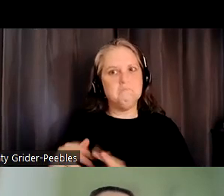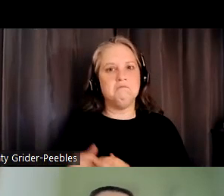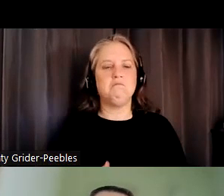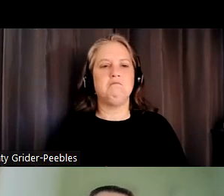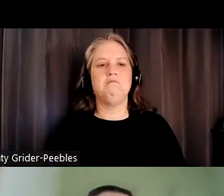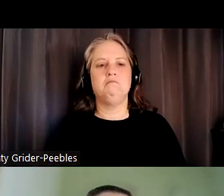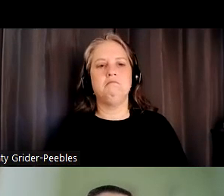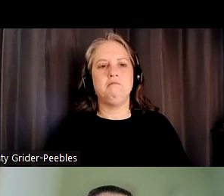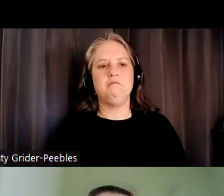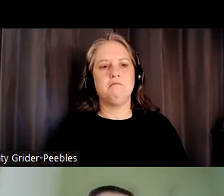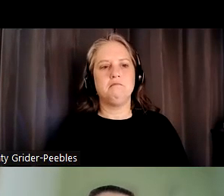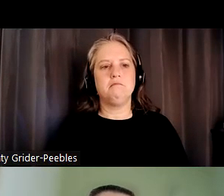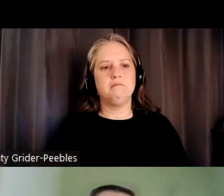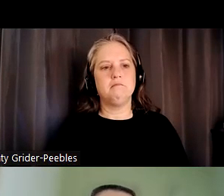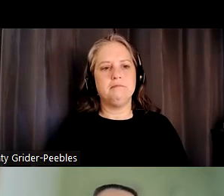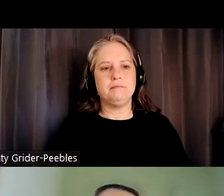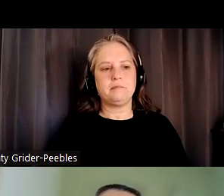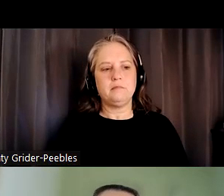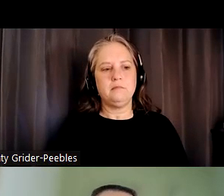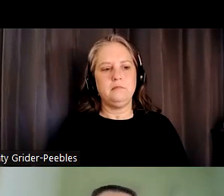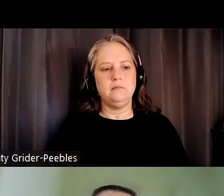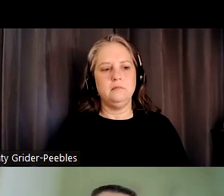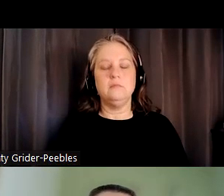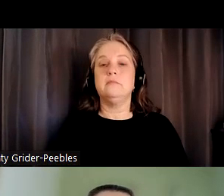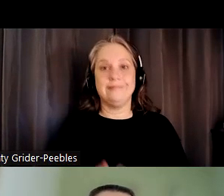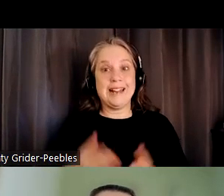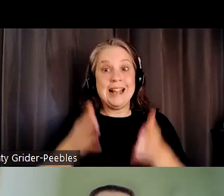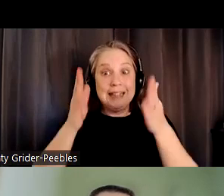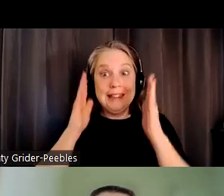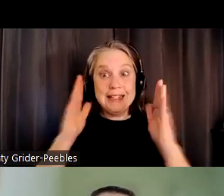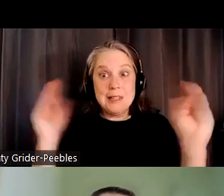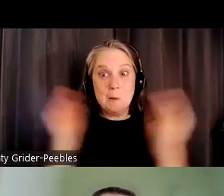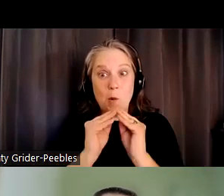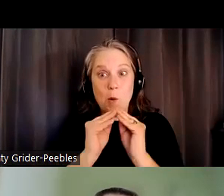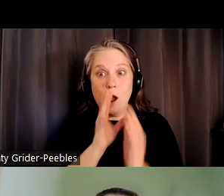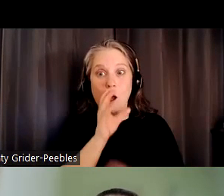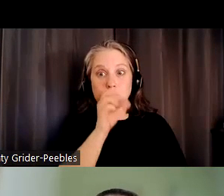those preferences. Natasha: Listen more. Talk less. Natalie: There you go.